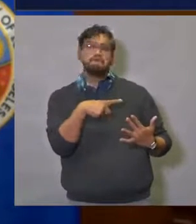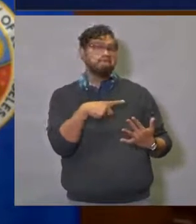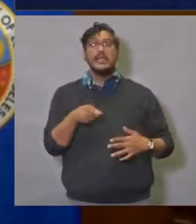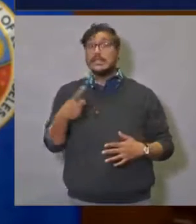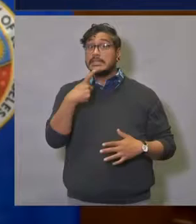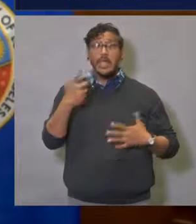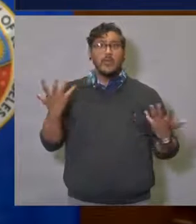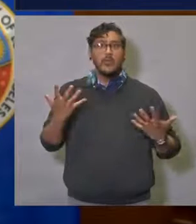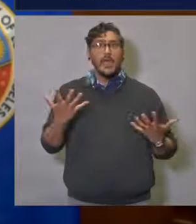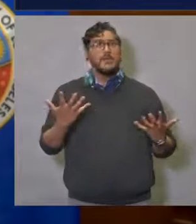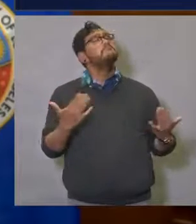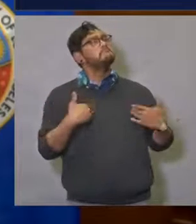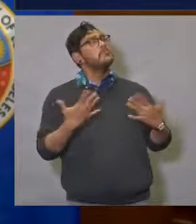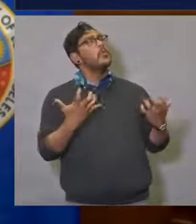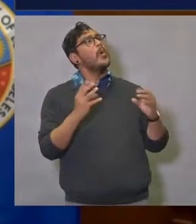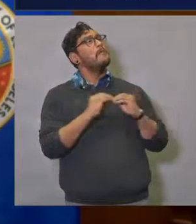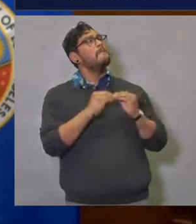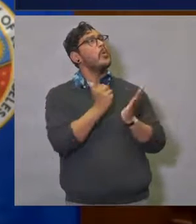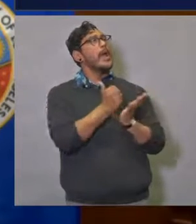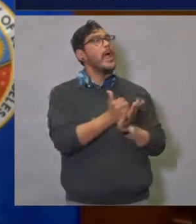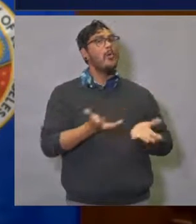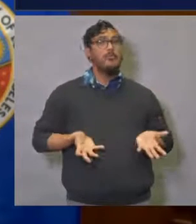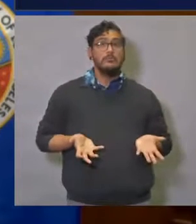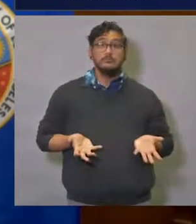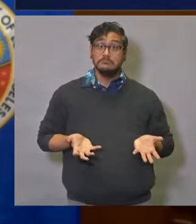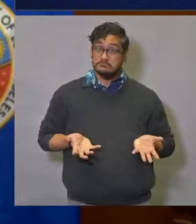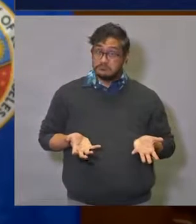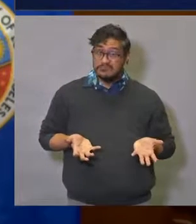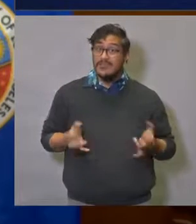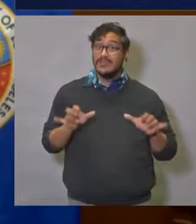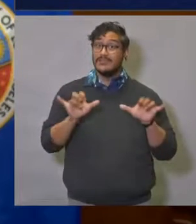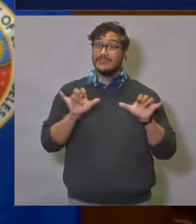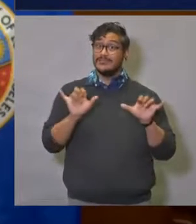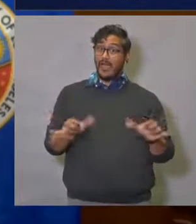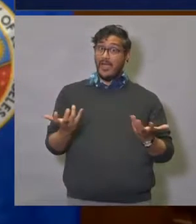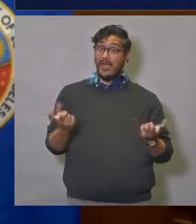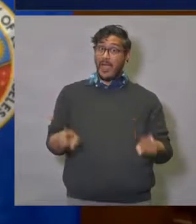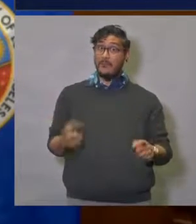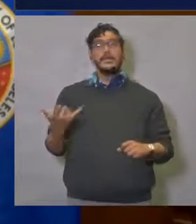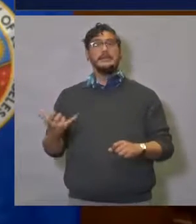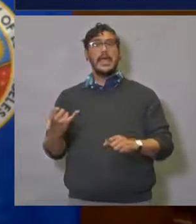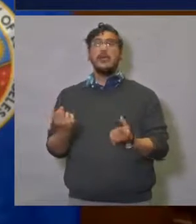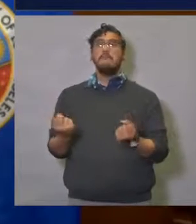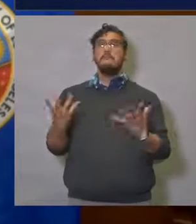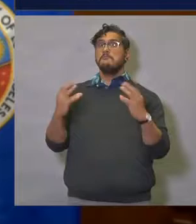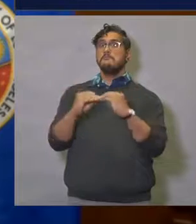THEY STEPPED FORWARD AND ASKED, HOW ELSE CAN WE HELP?